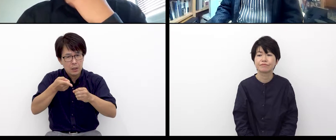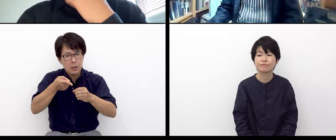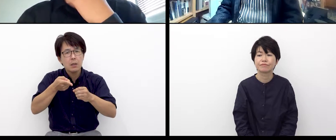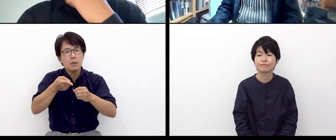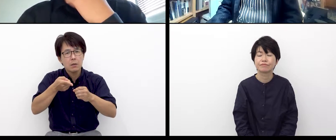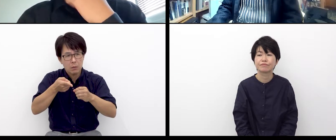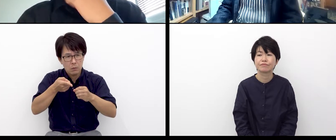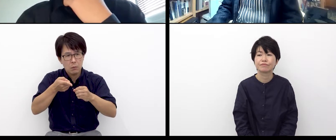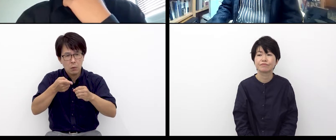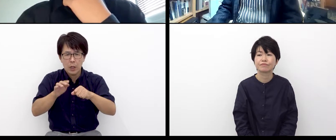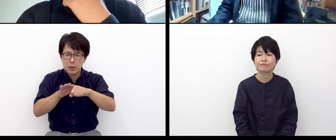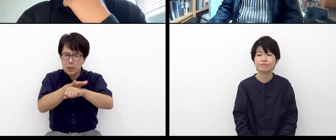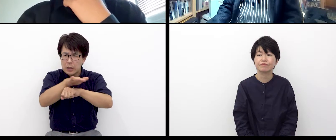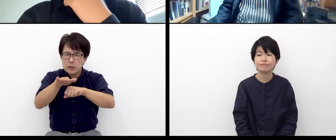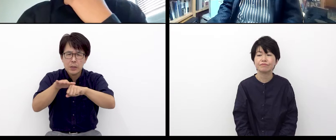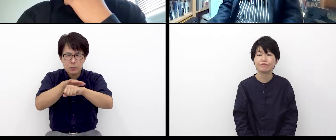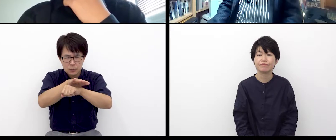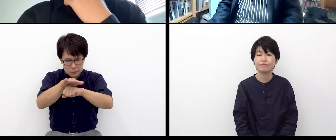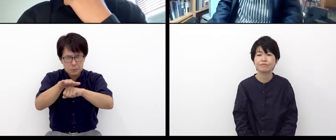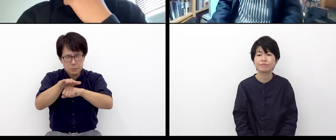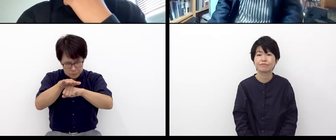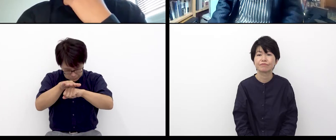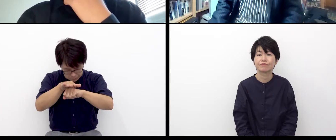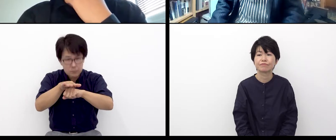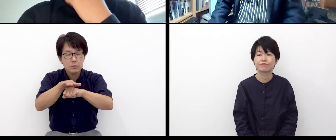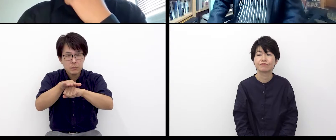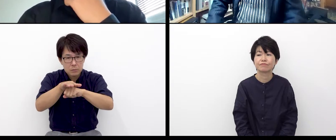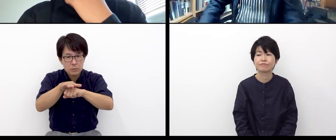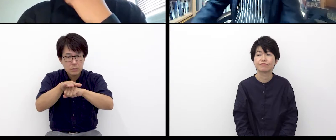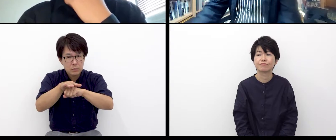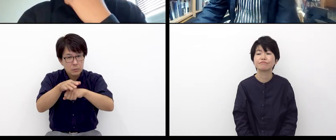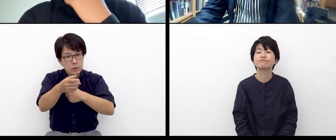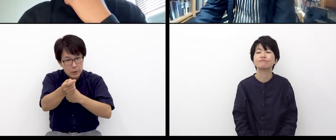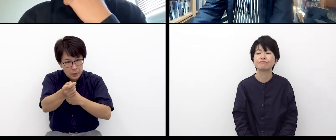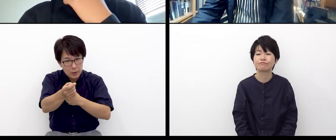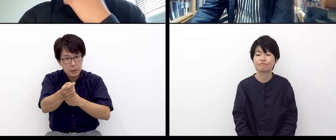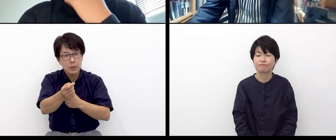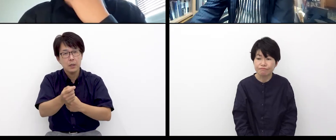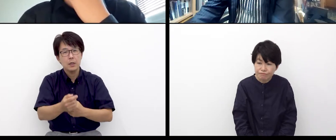Right.